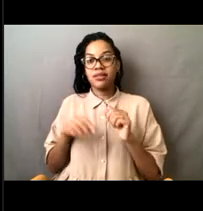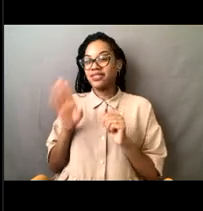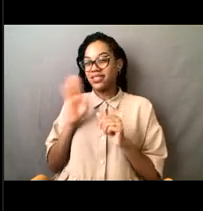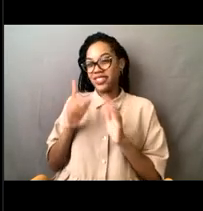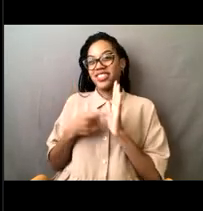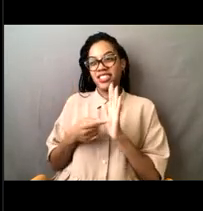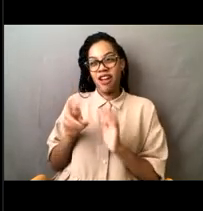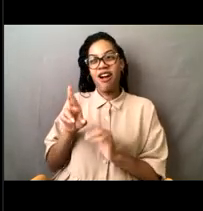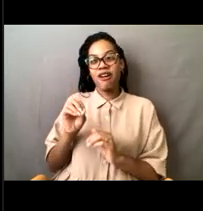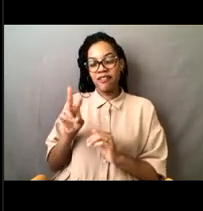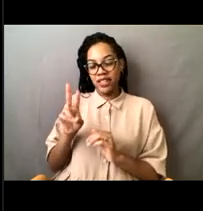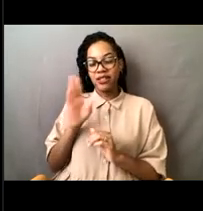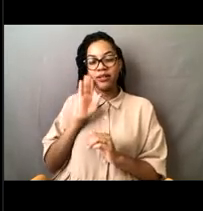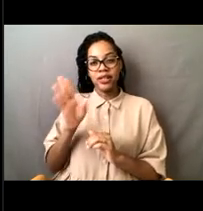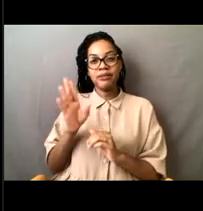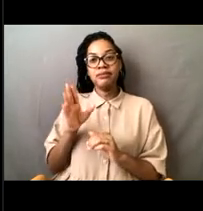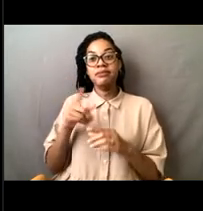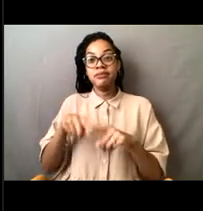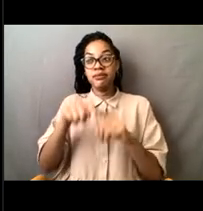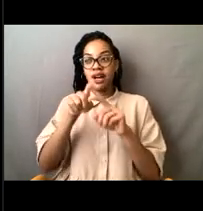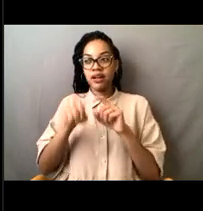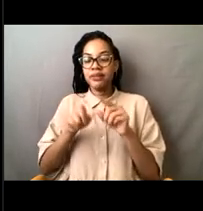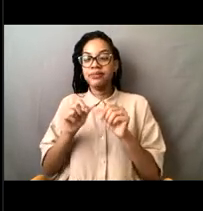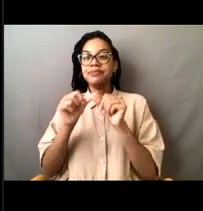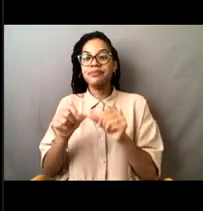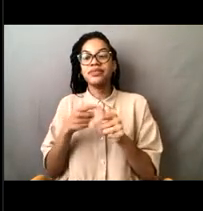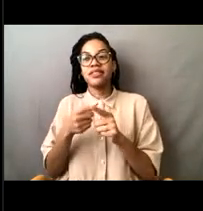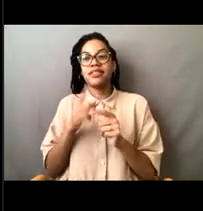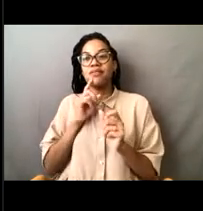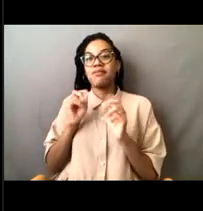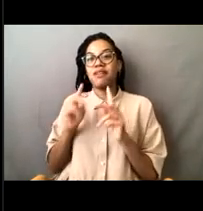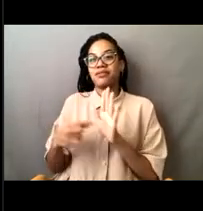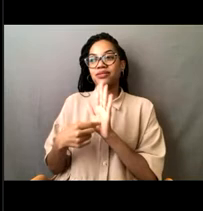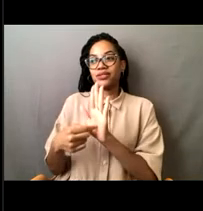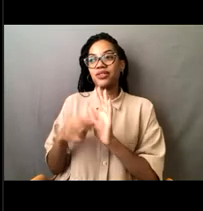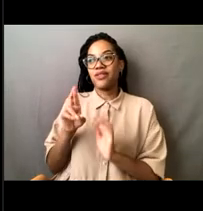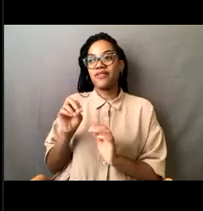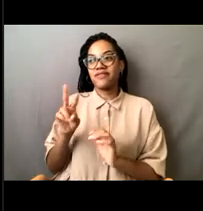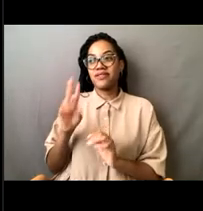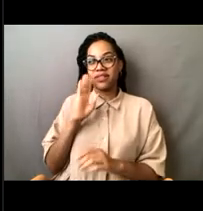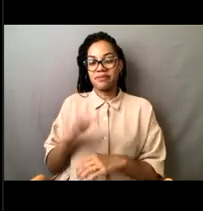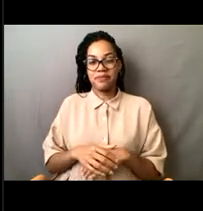right after our little pause for questions here. [Grace] Okay, great. So Theodore wonders,